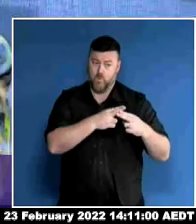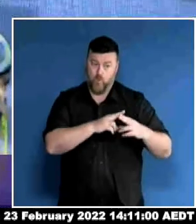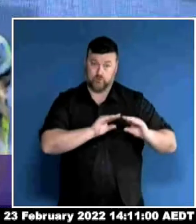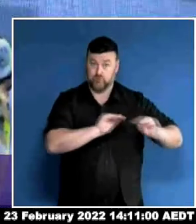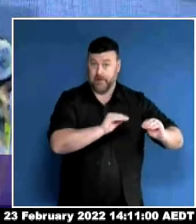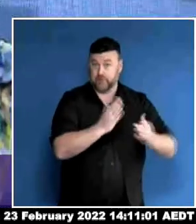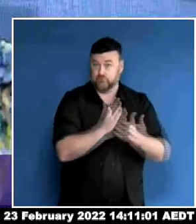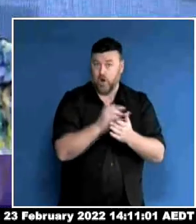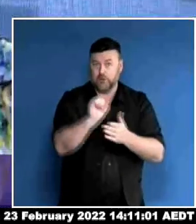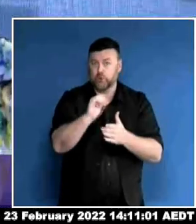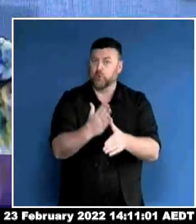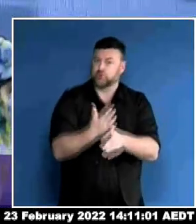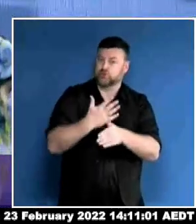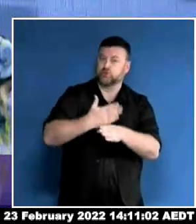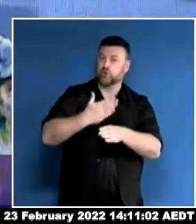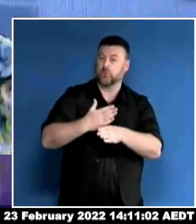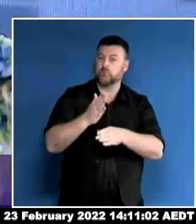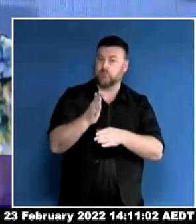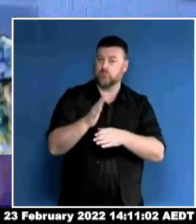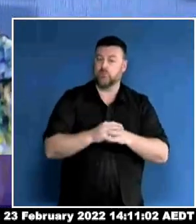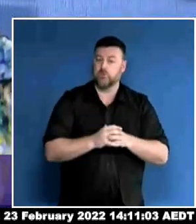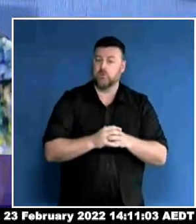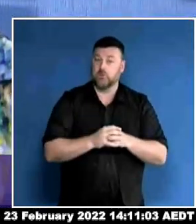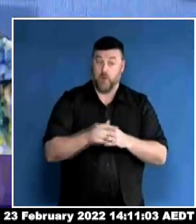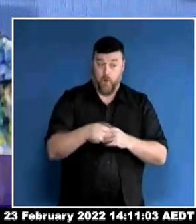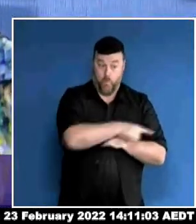All of the participants had a disability.